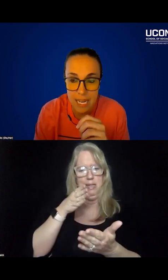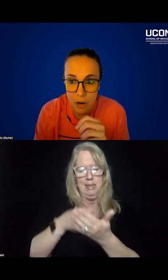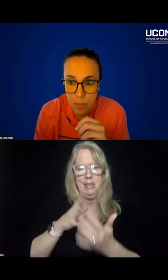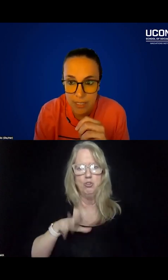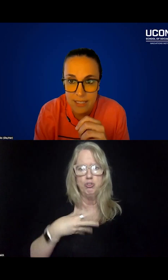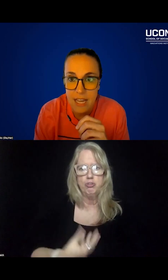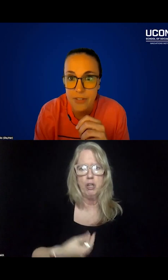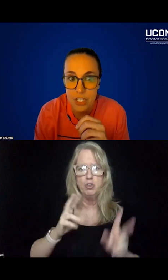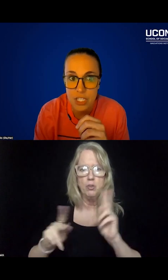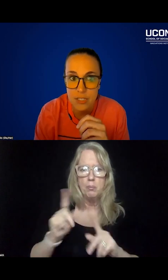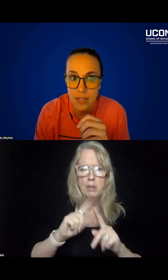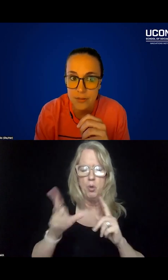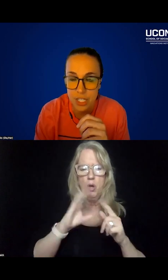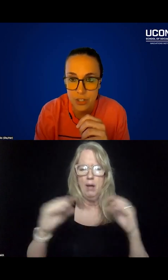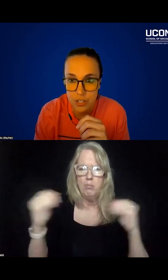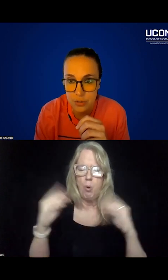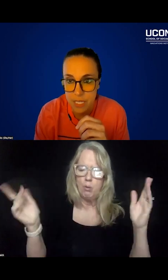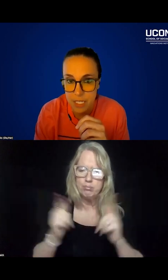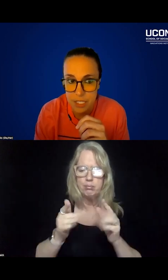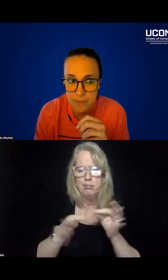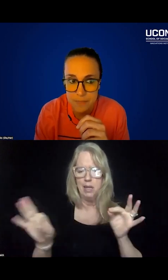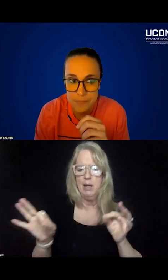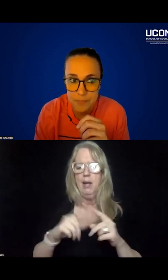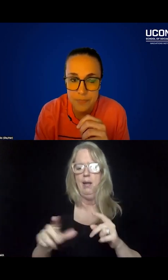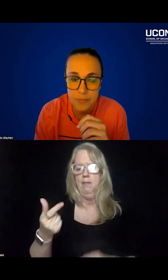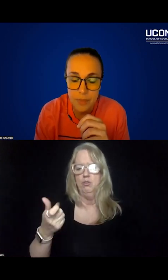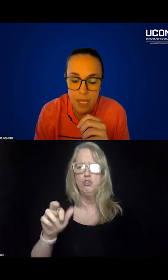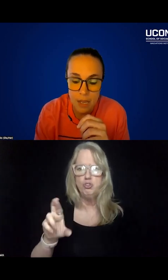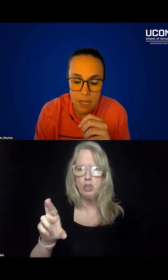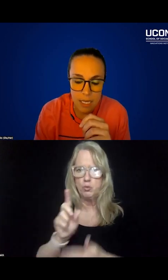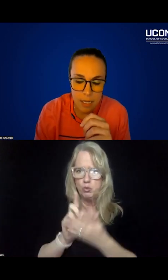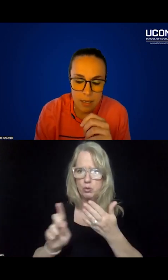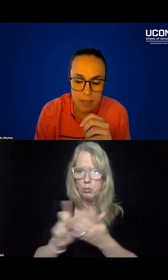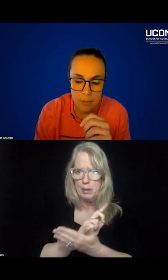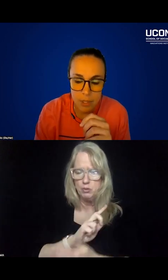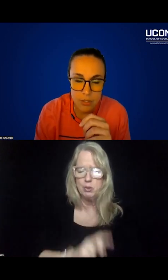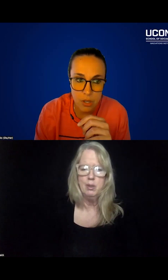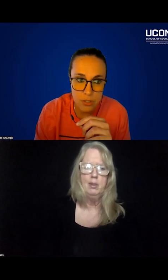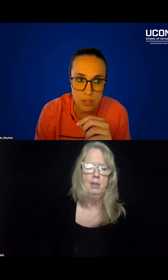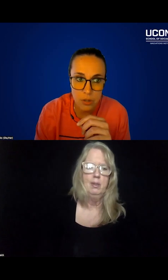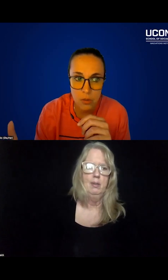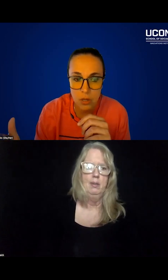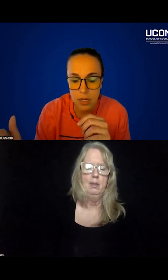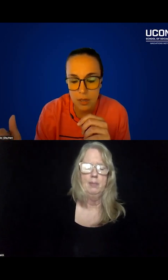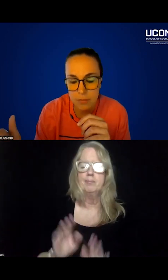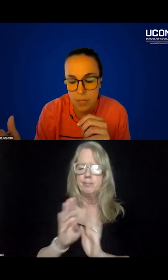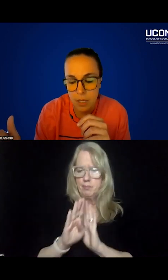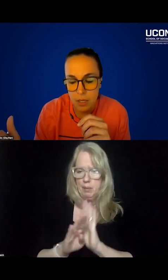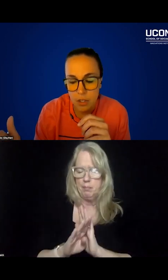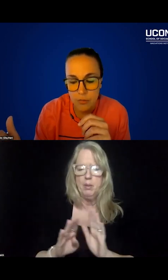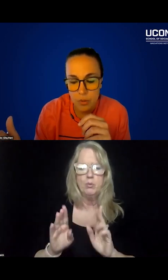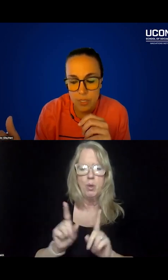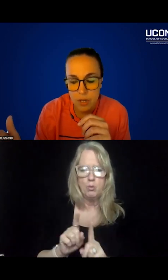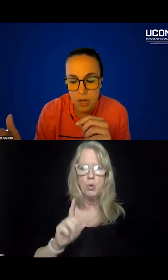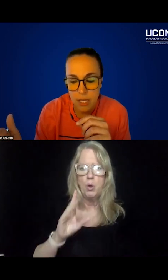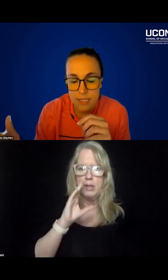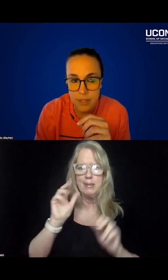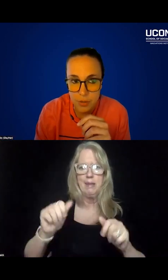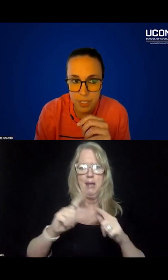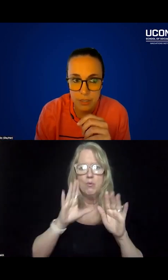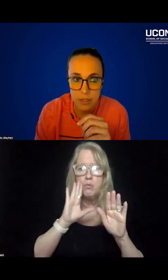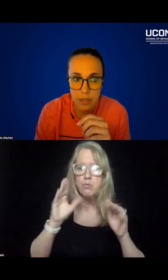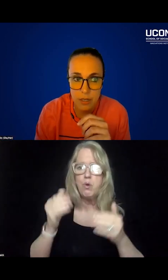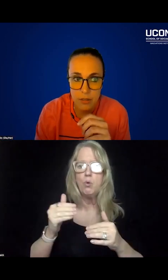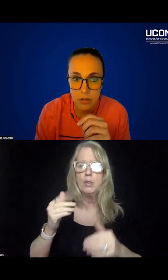NARROWING THE DEFINITION OF GENDER DISCRIMINATION. THE BILLS COULD ALSO FOCUS ON CENSORING